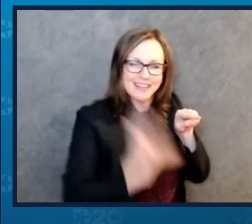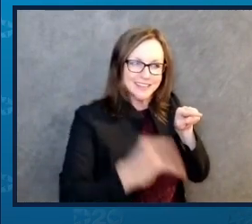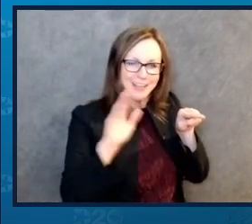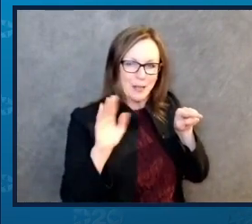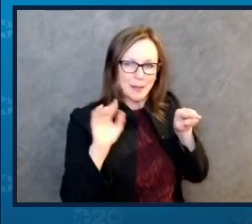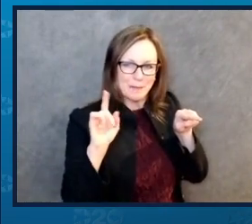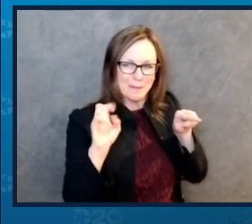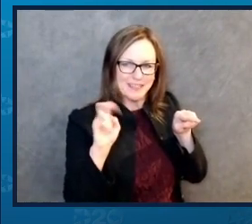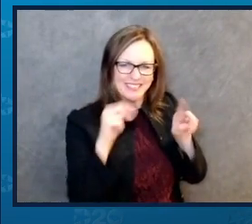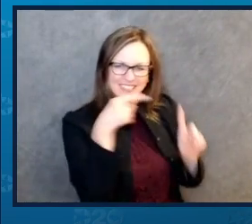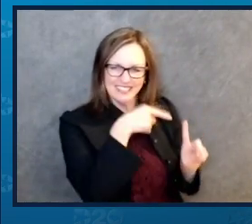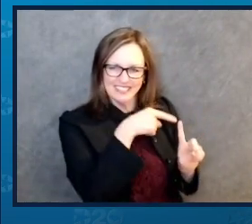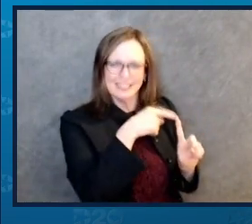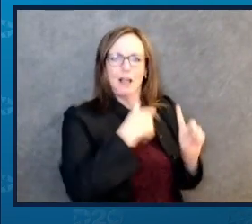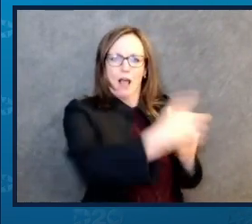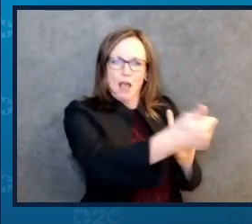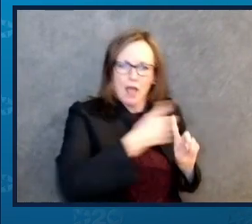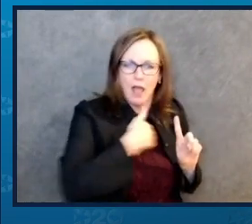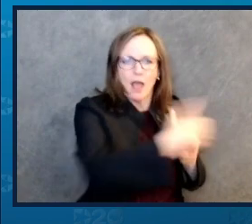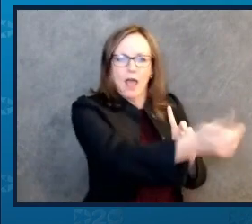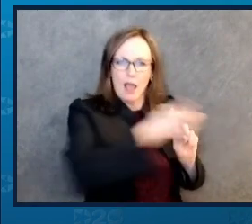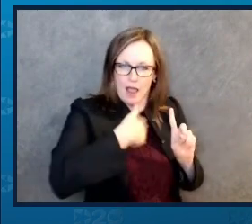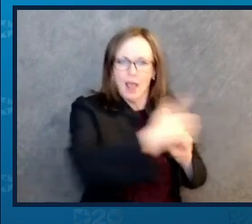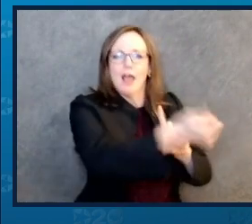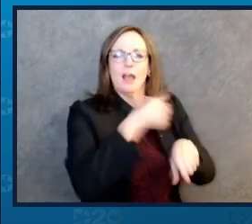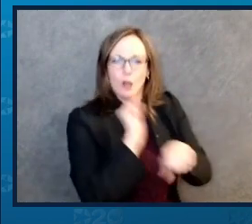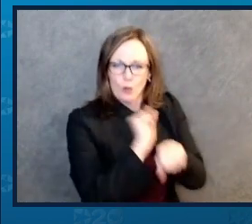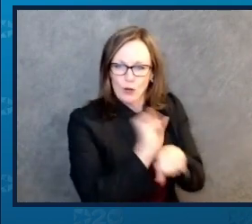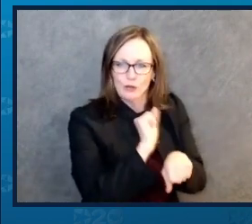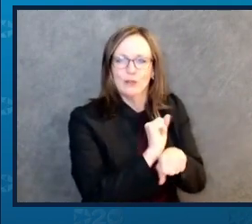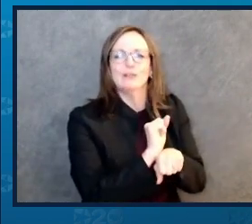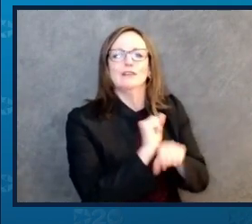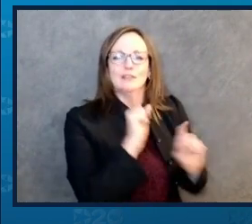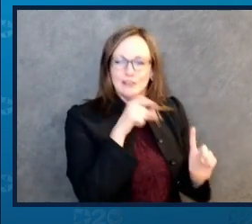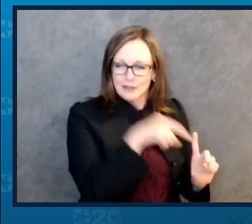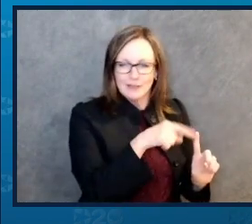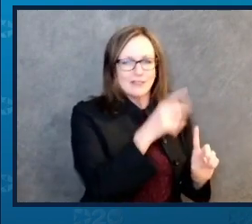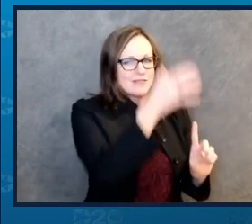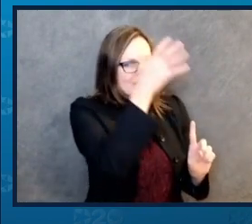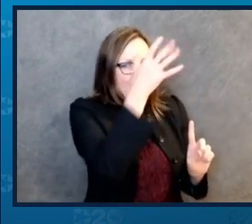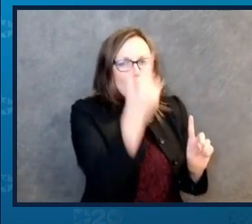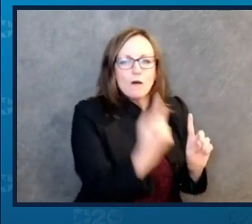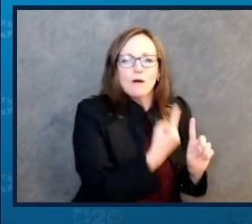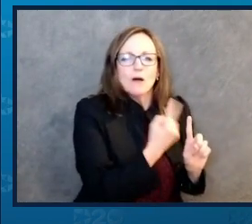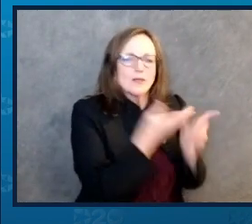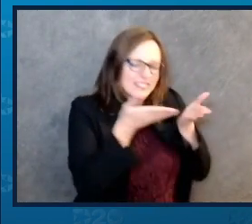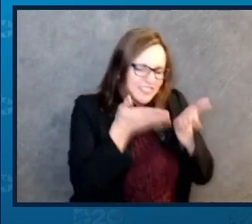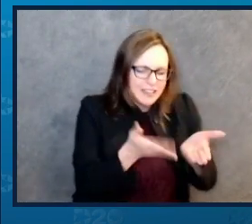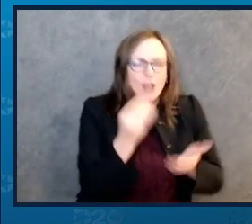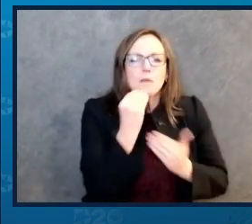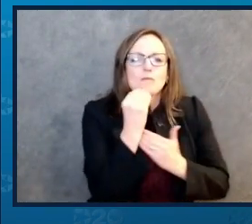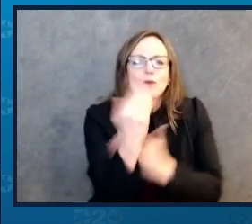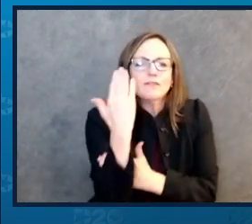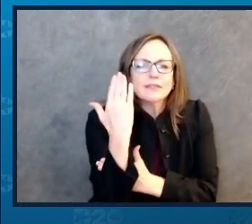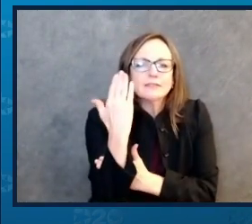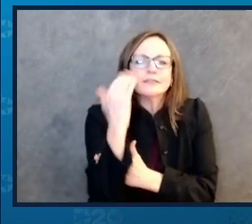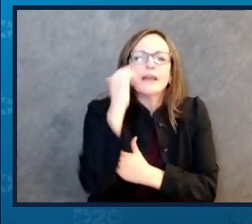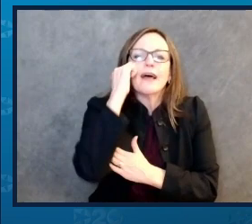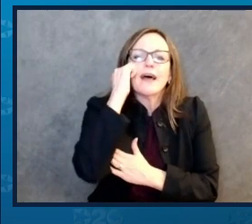BREAKFAST EVERY MORNING WITH THEIR DAD. THEY WENT TO SLEEP EVERY NIGHT